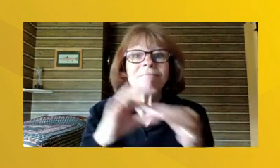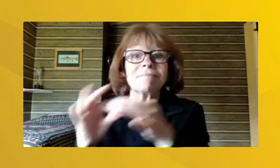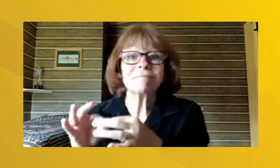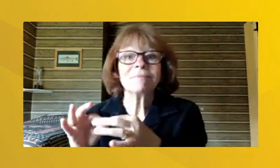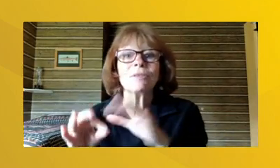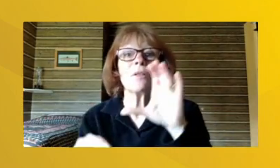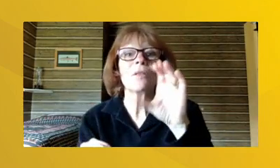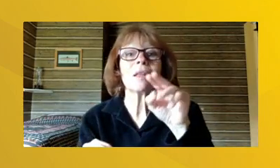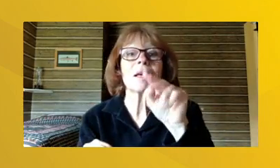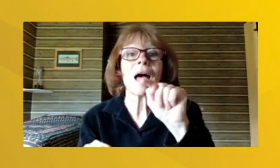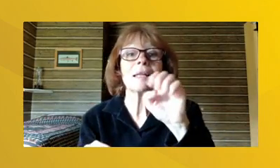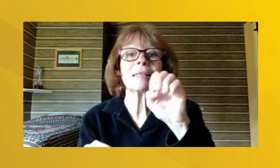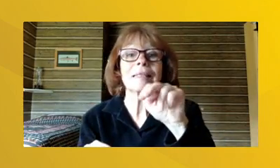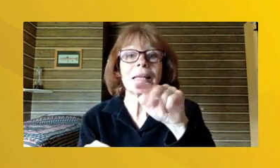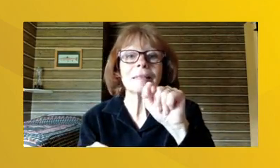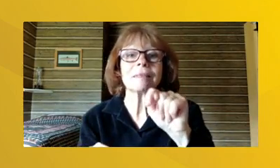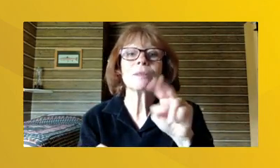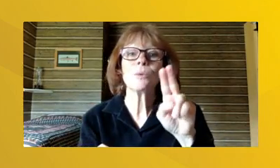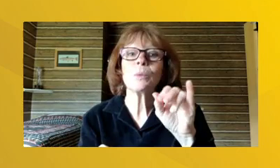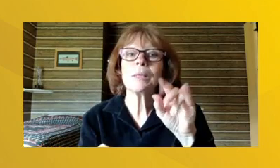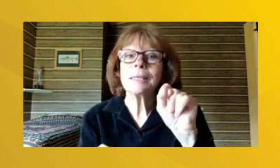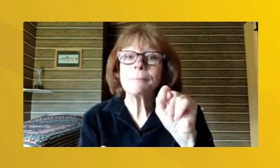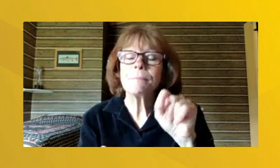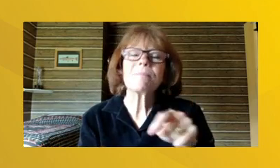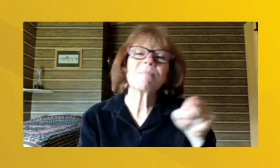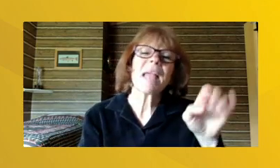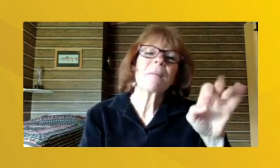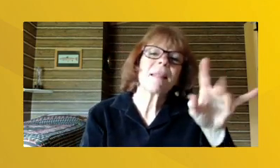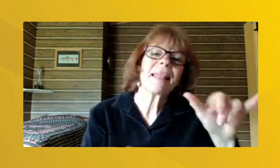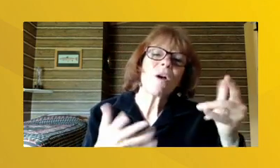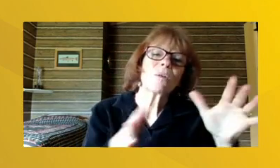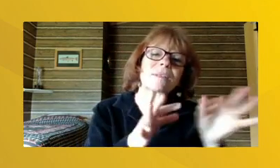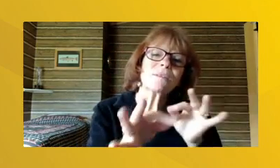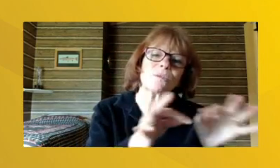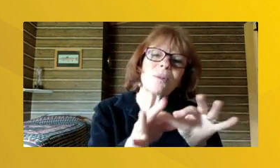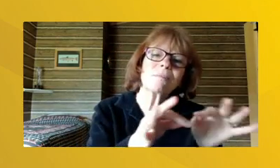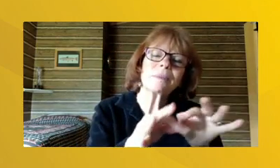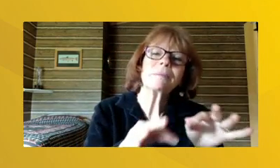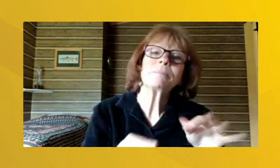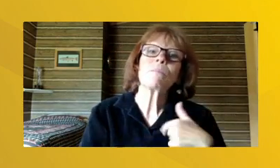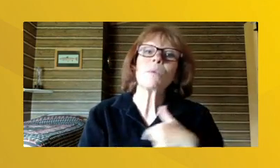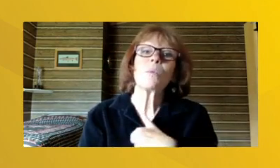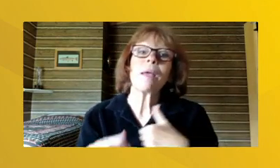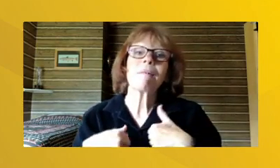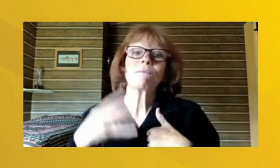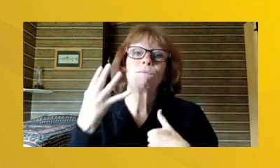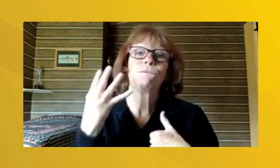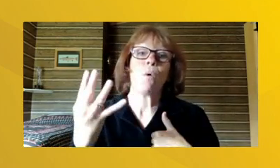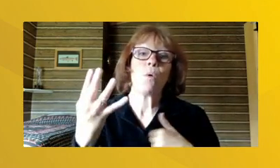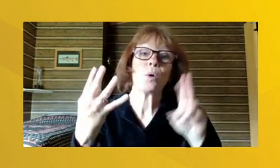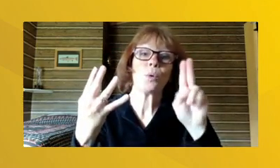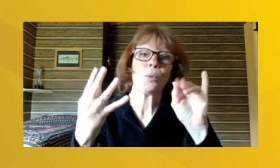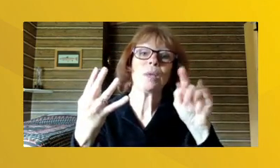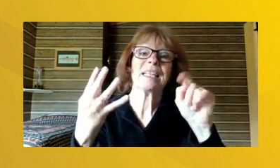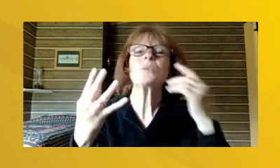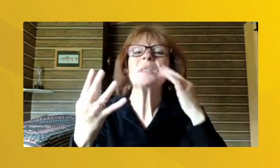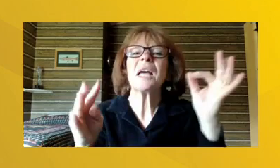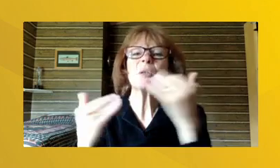So as Emily described before, we have four content units we're sticking with in the 2023/